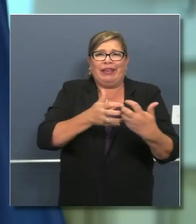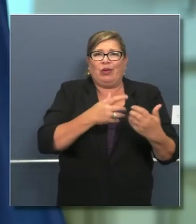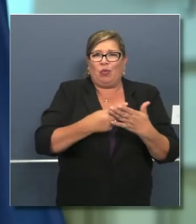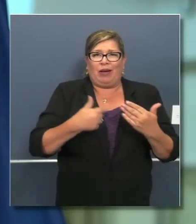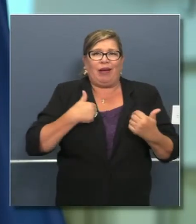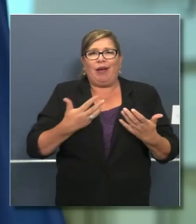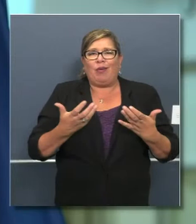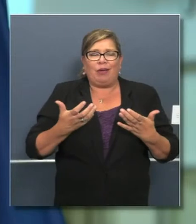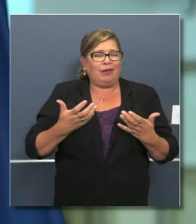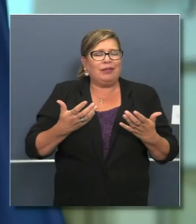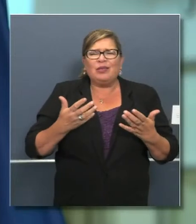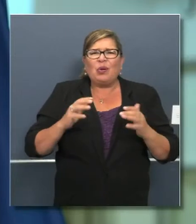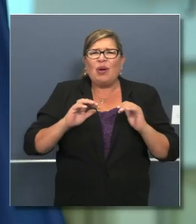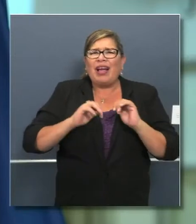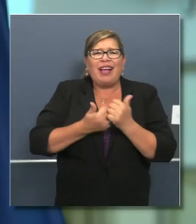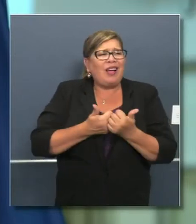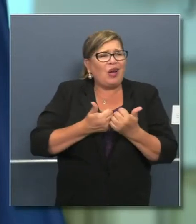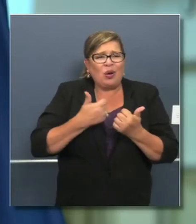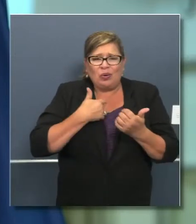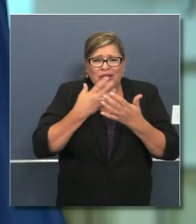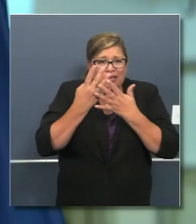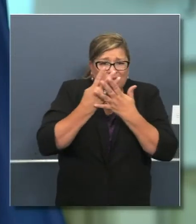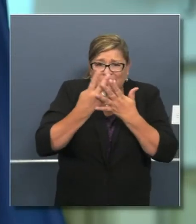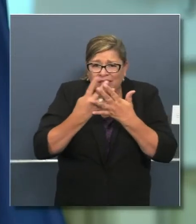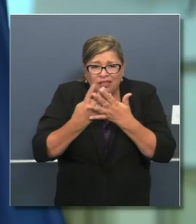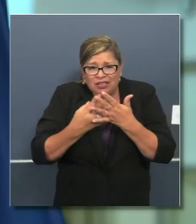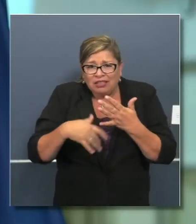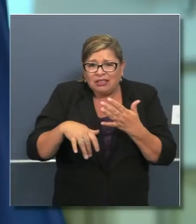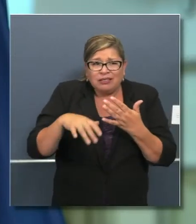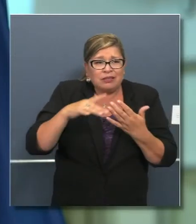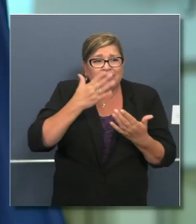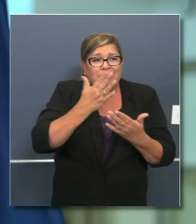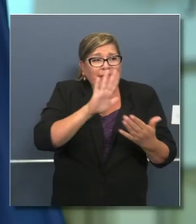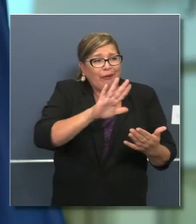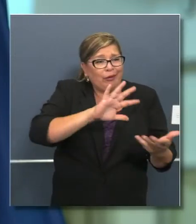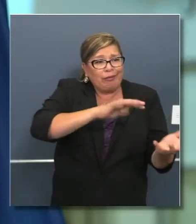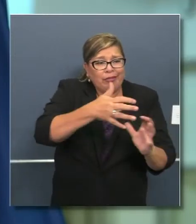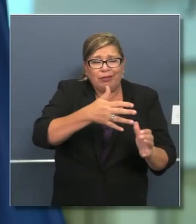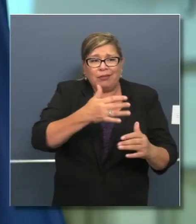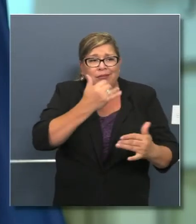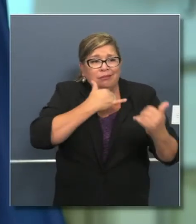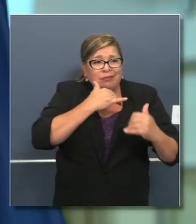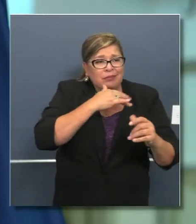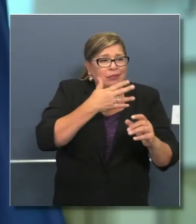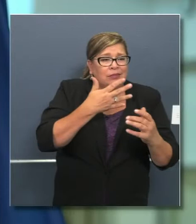that kind of information that twisted facts the twisted science is out there so people comply with